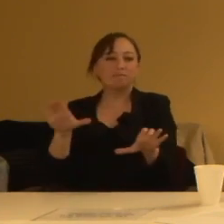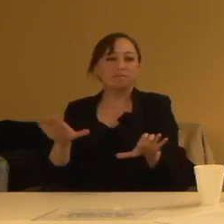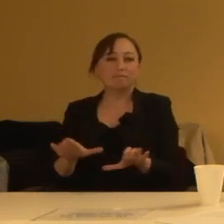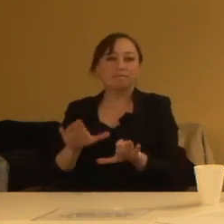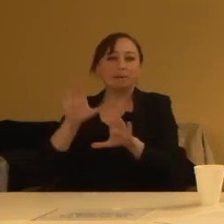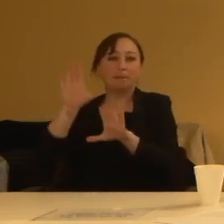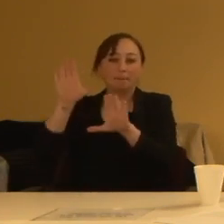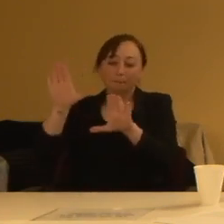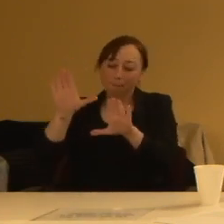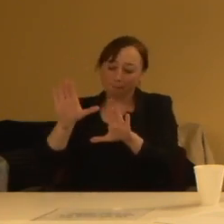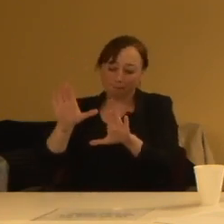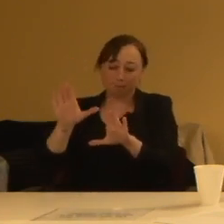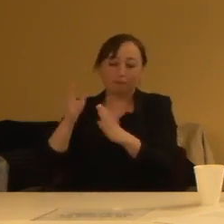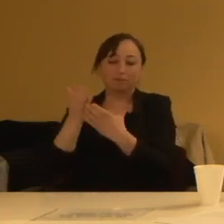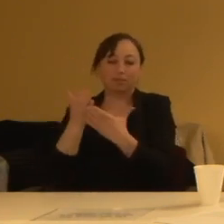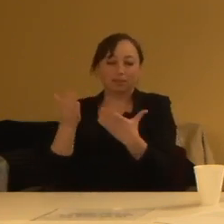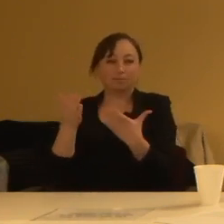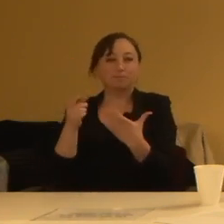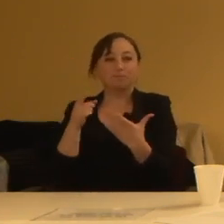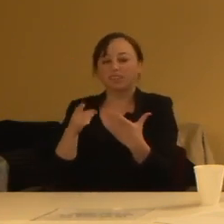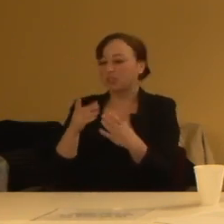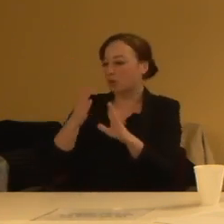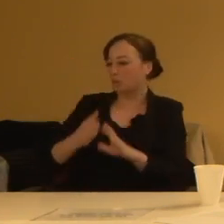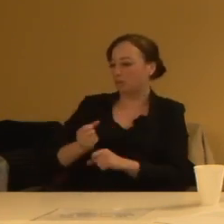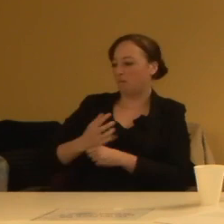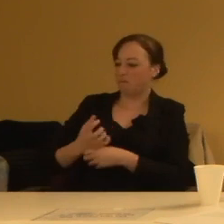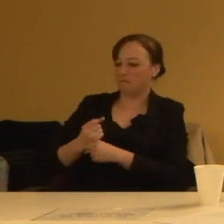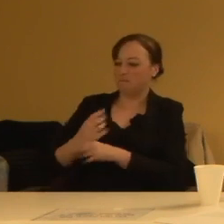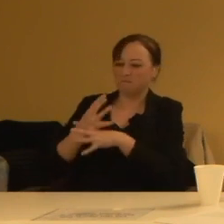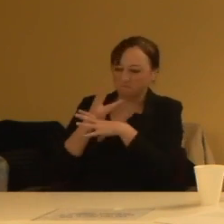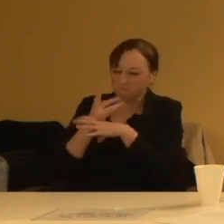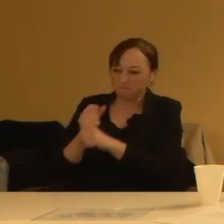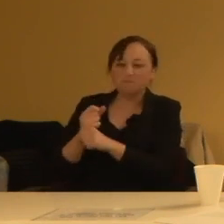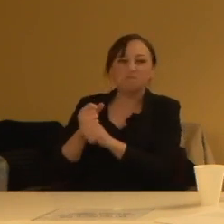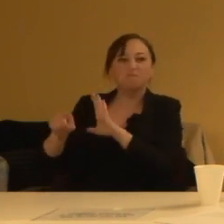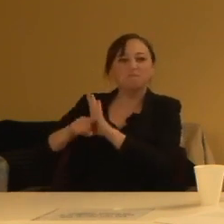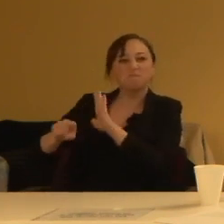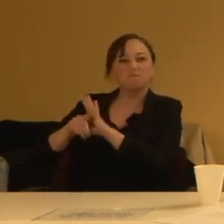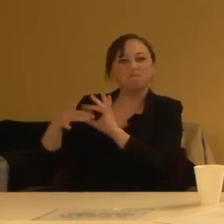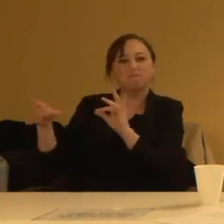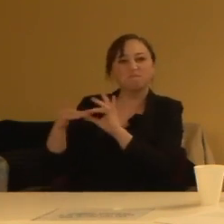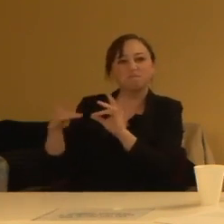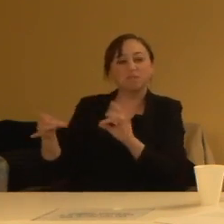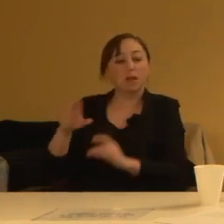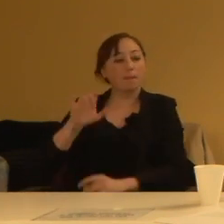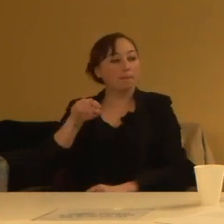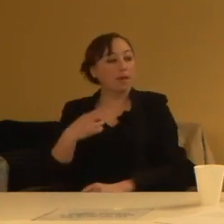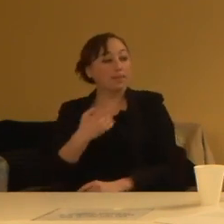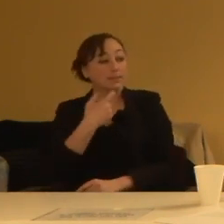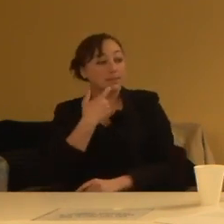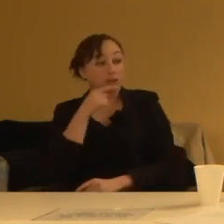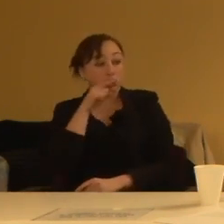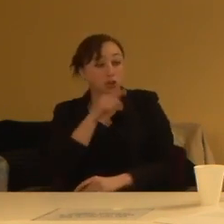after this person had this little rant that they had, Beth was like, "Did you vet your dramaturge?"